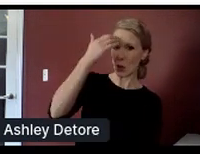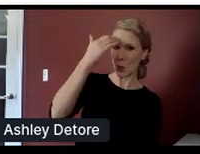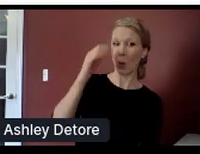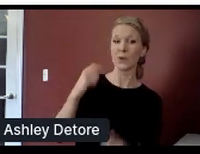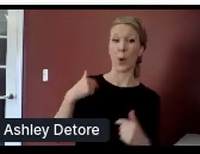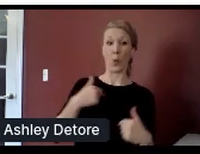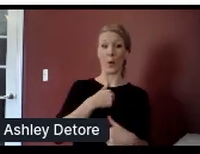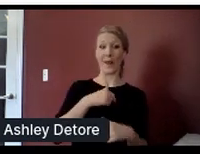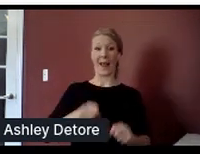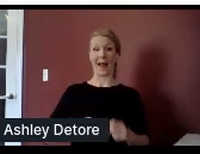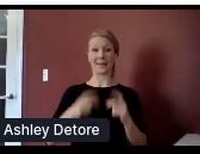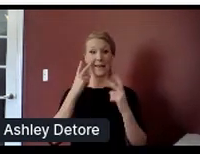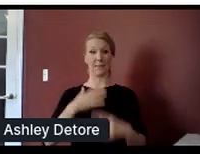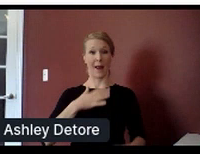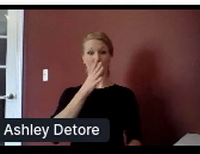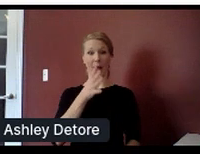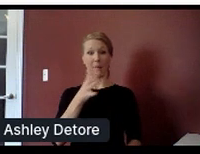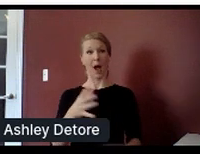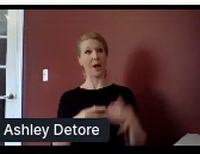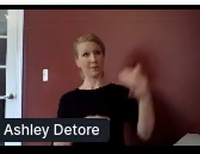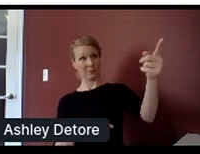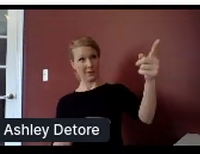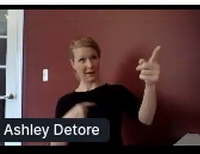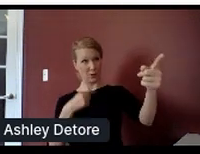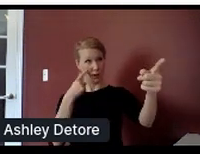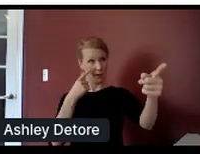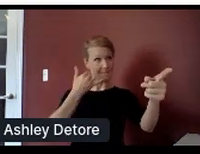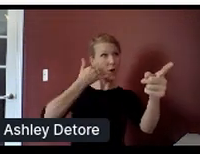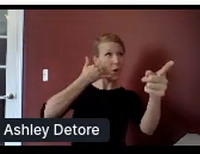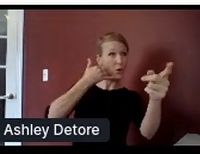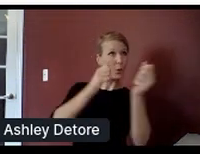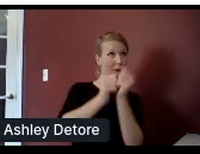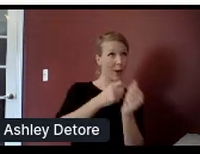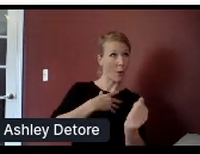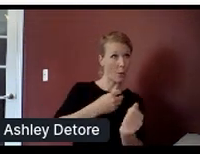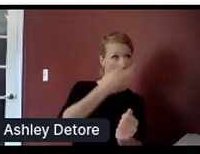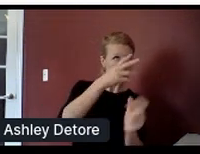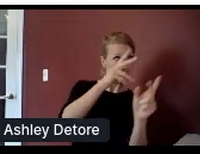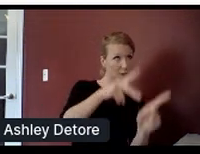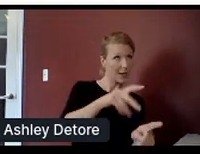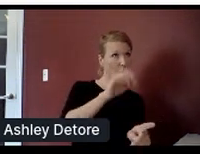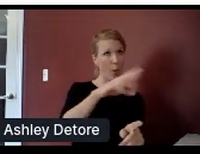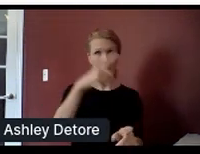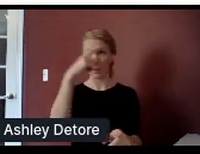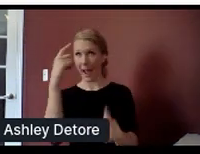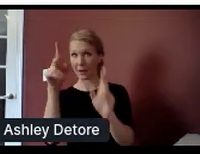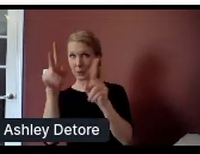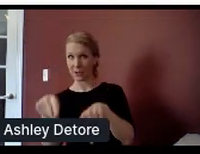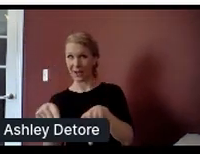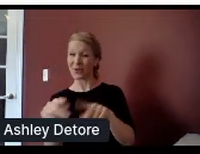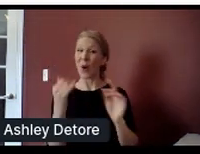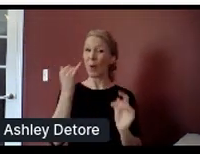She'd answer the phone, and she'd go, hello? And she would have this voice that was a little bit higher,